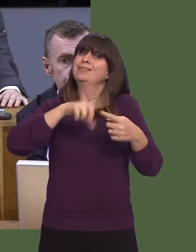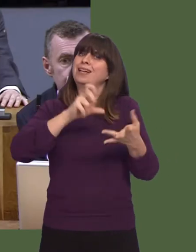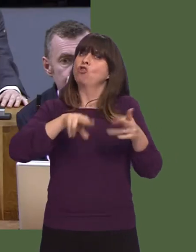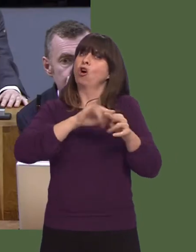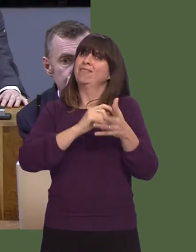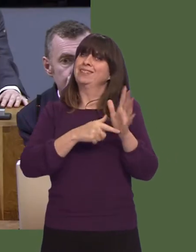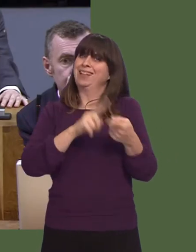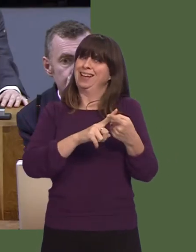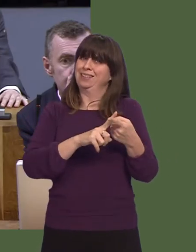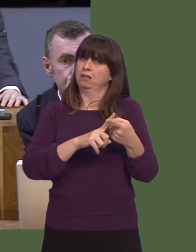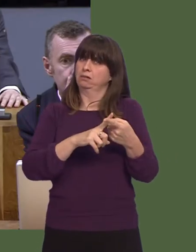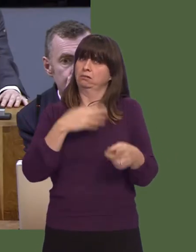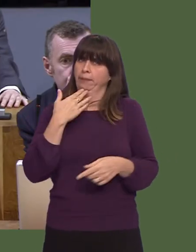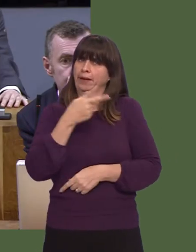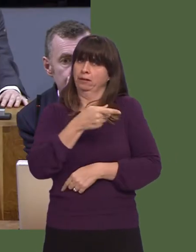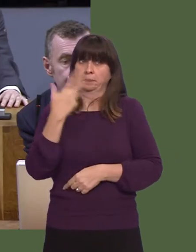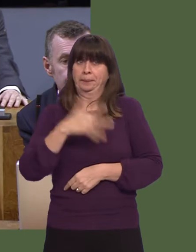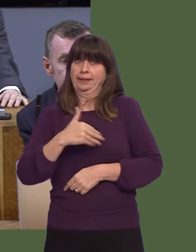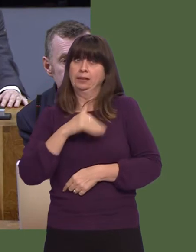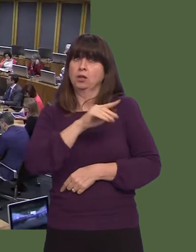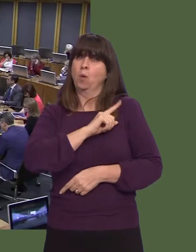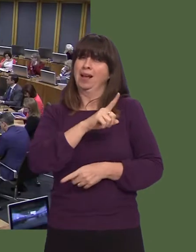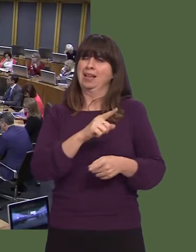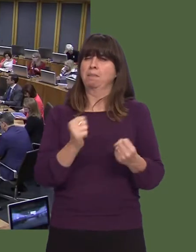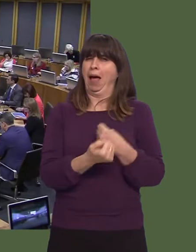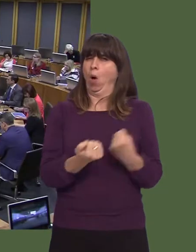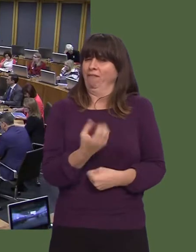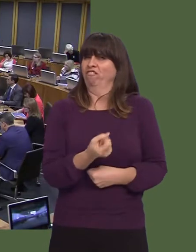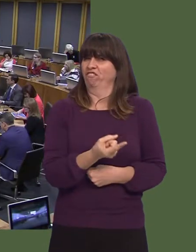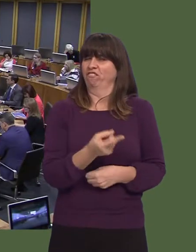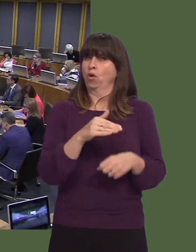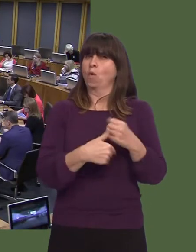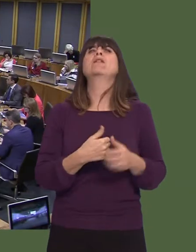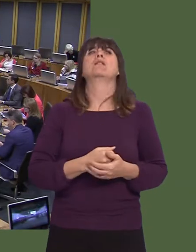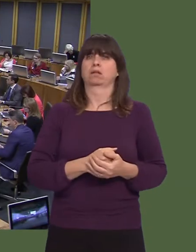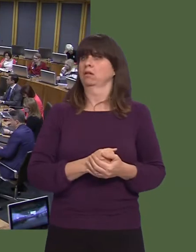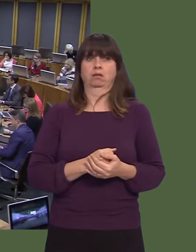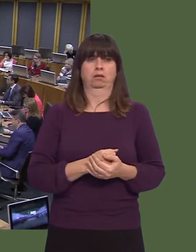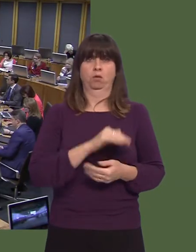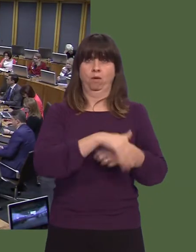e i sicrhau bod y prosiect hwn yn mynd ymlaen er lles yr economi leol ac economi'r gorllewin.